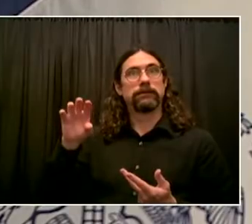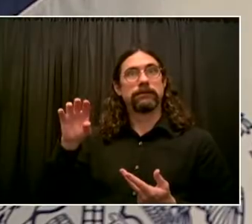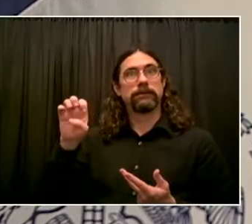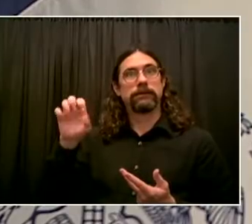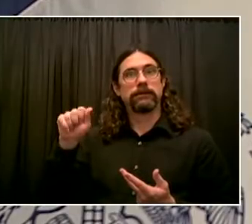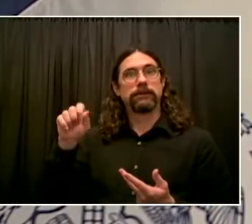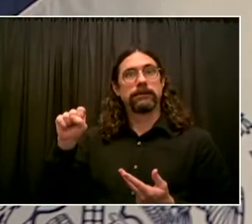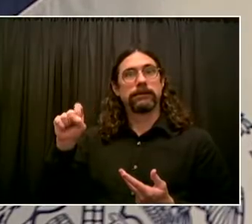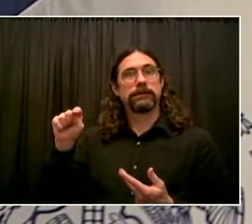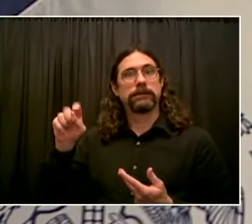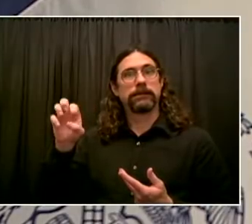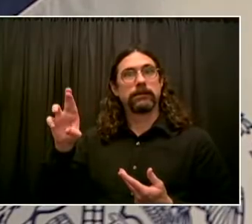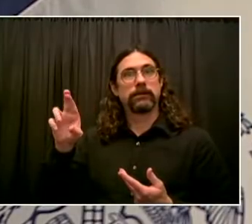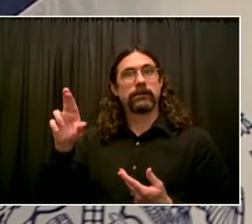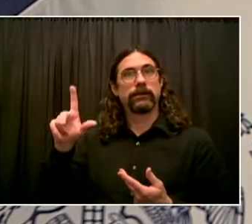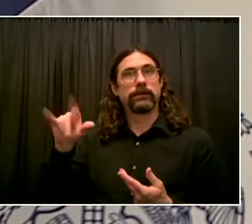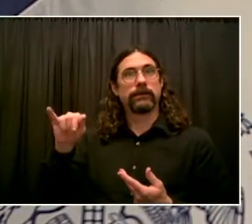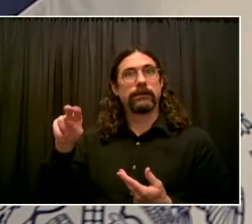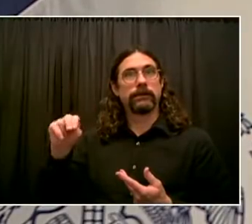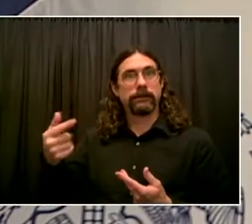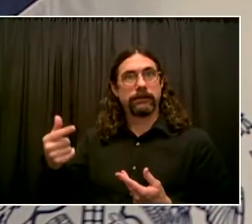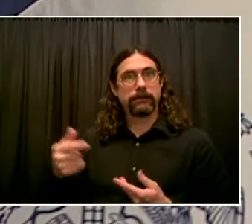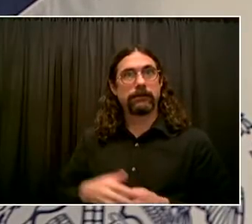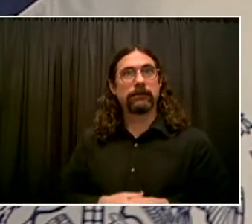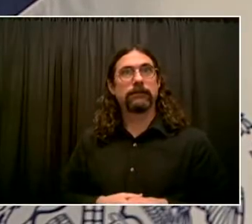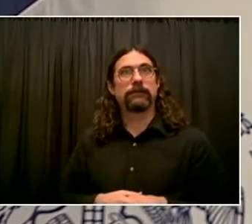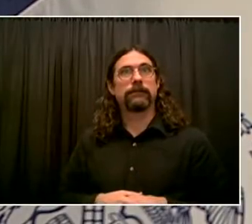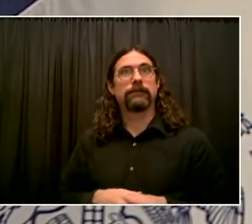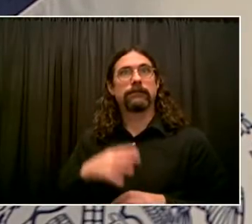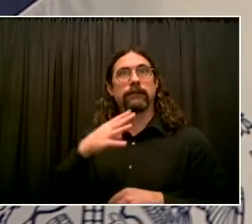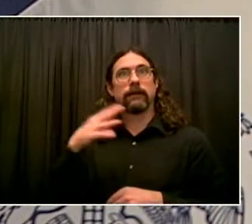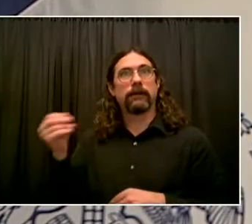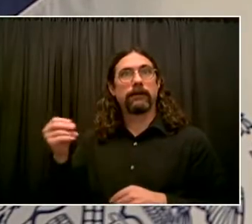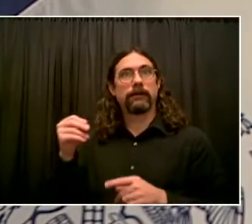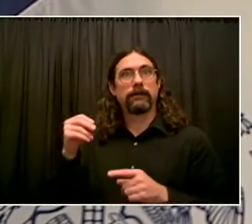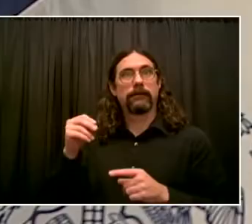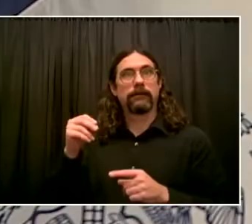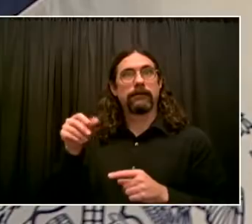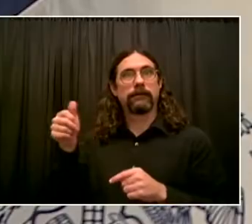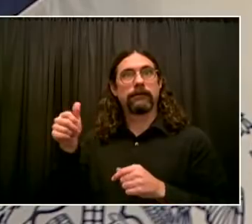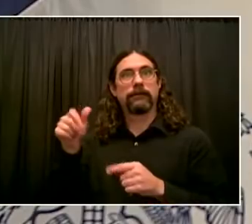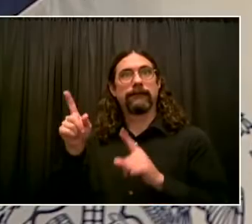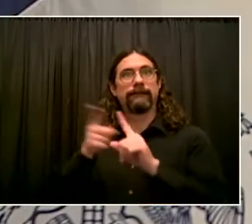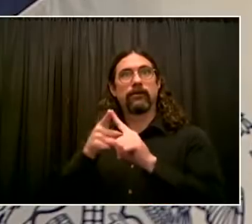DEPUTY MAYOR FOR COMMUNITY DEVELOPMENT AND